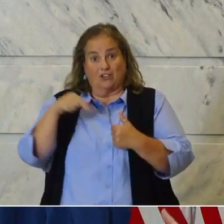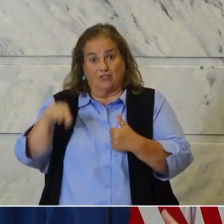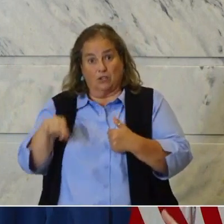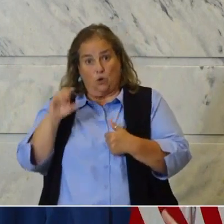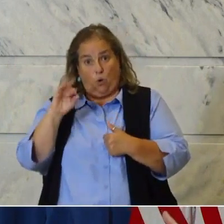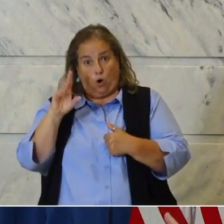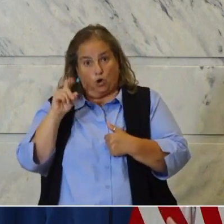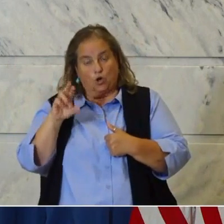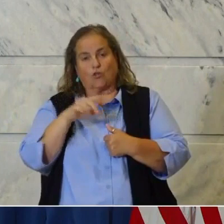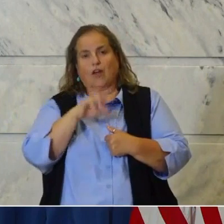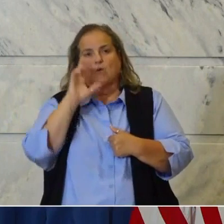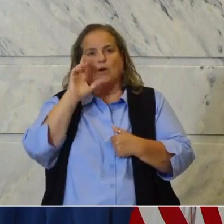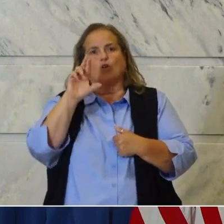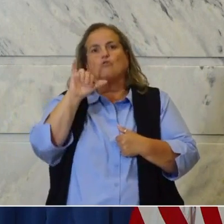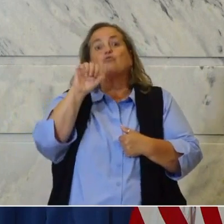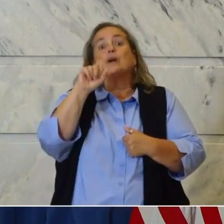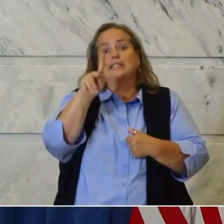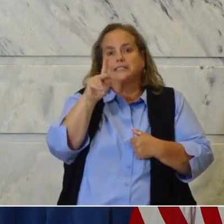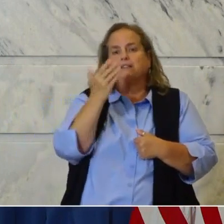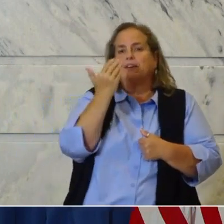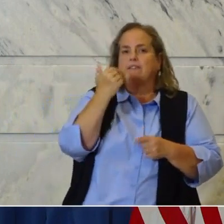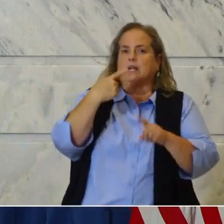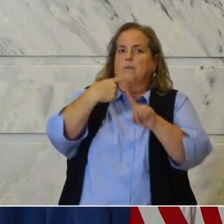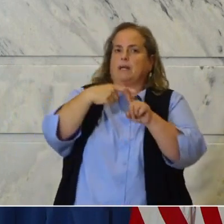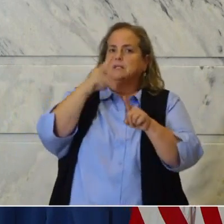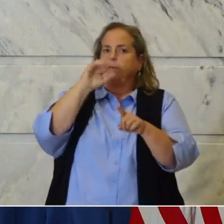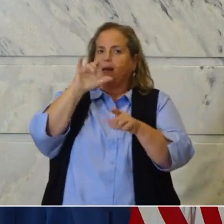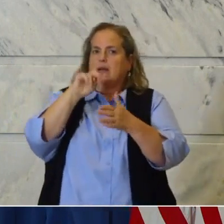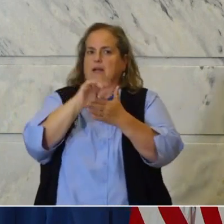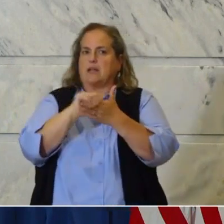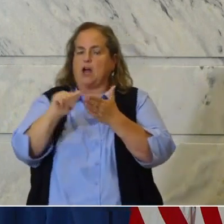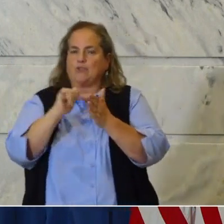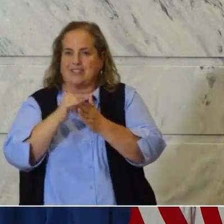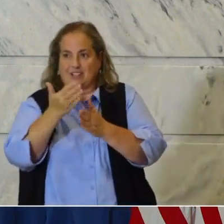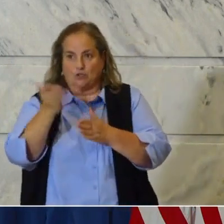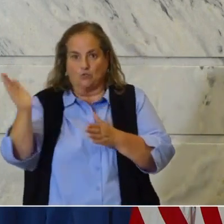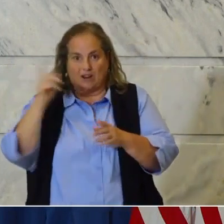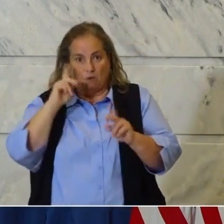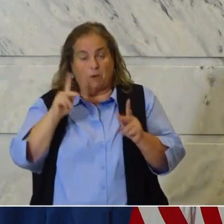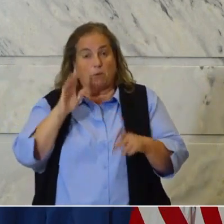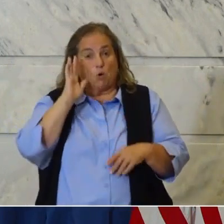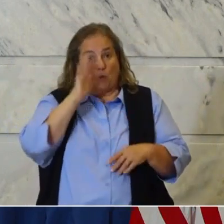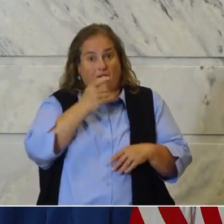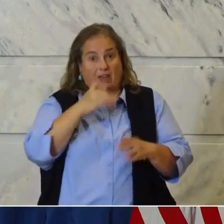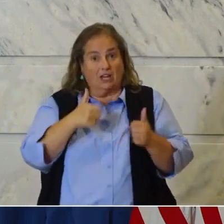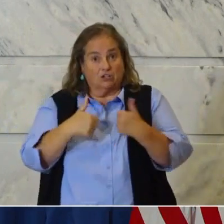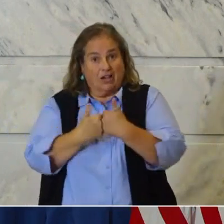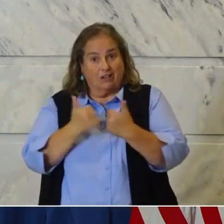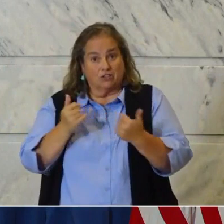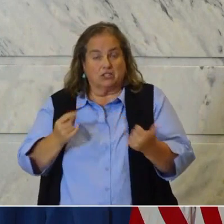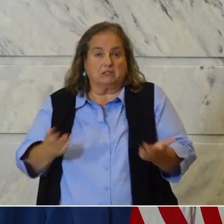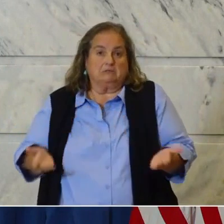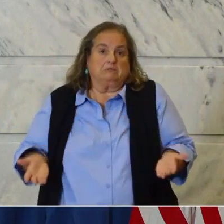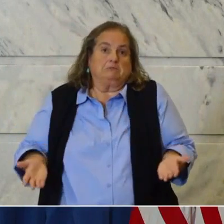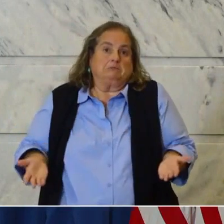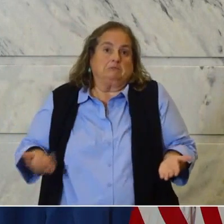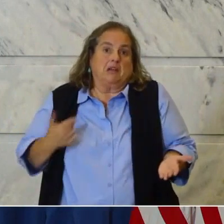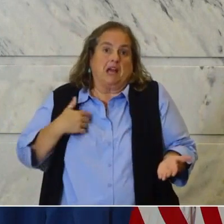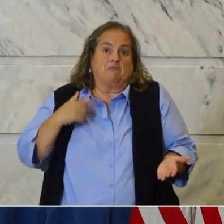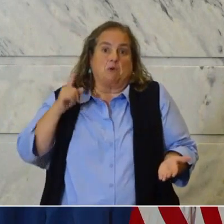million dollars. That's out there, toe help people. Now do I think it's gonna be challenged? I got 100 lawsuits. One more is not gonna hurt me.